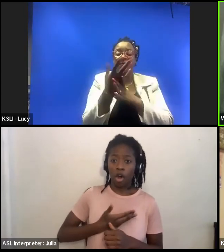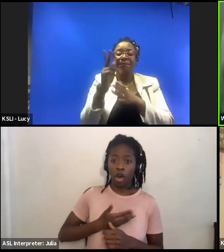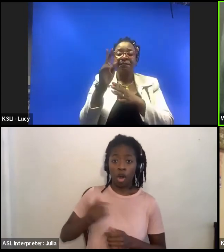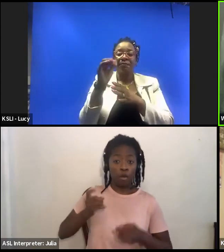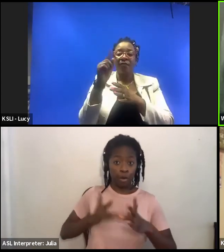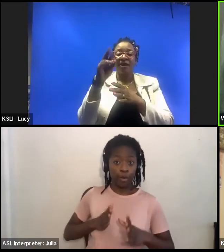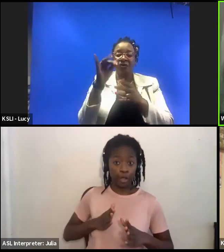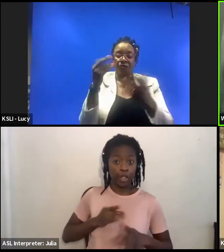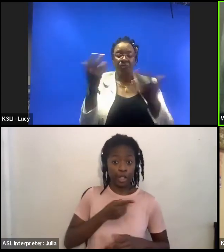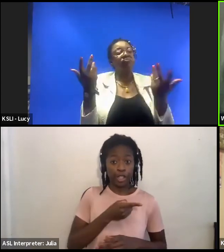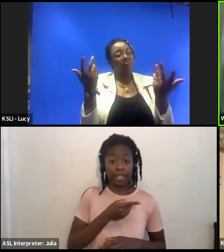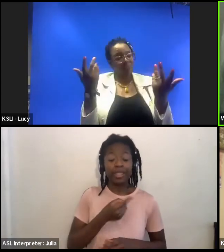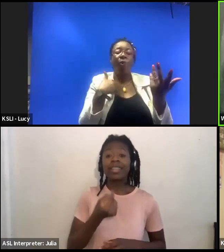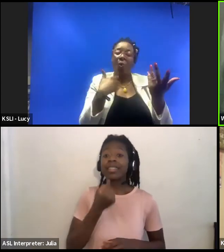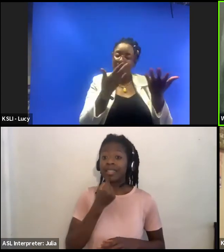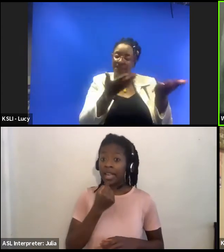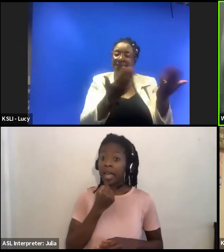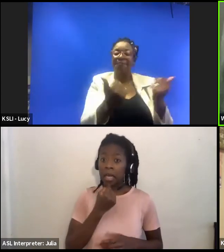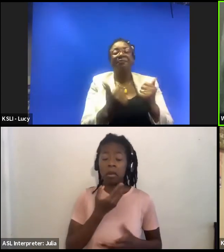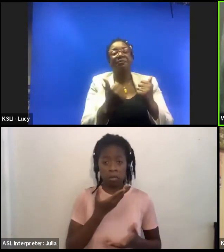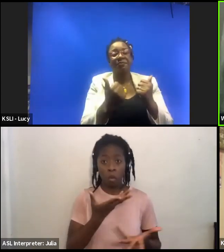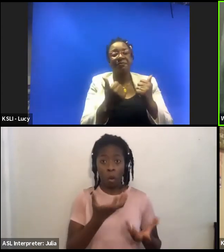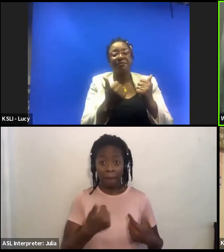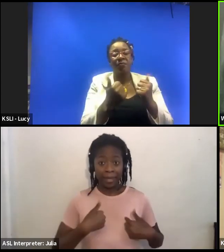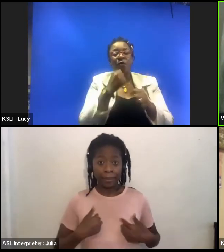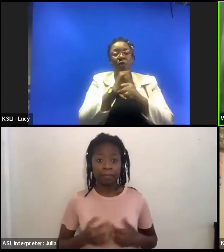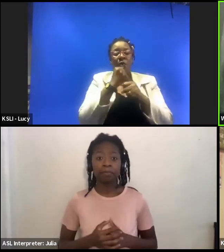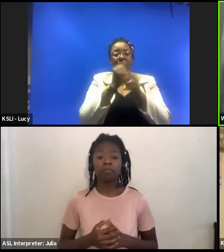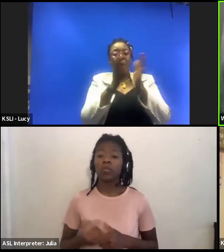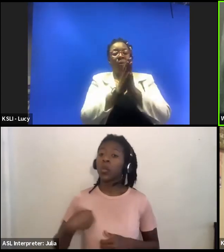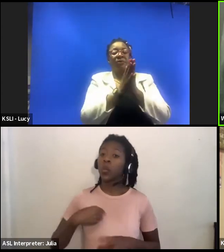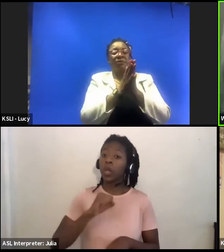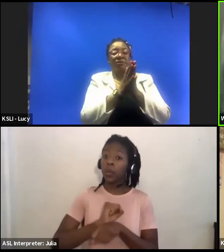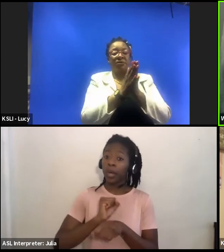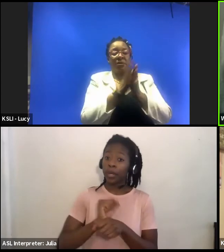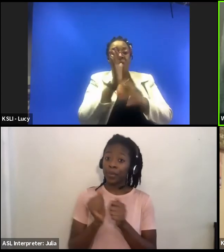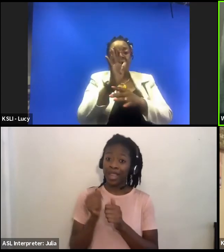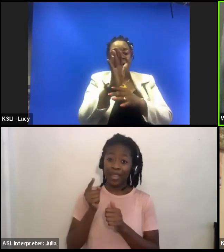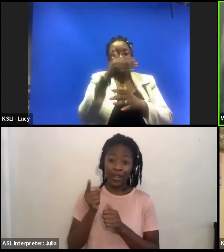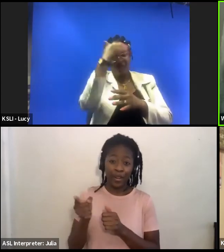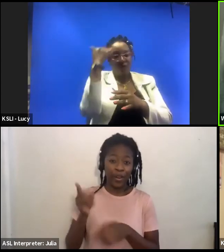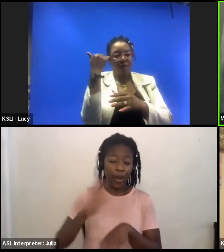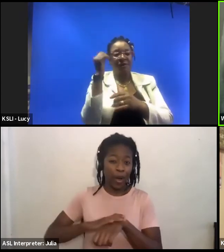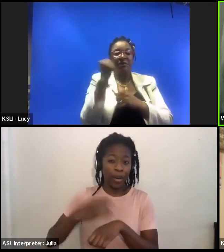We'd also worked with her on "We Won't Forget" and that beautiful partnership